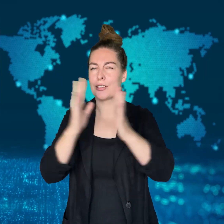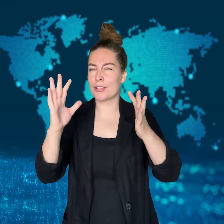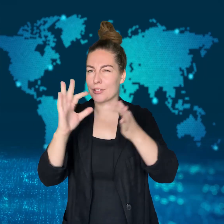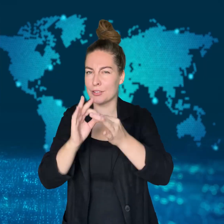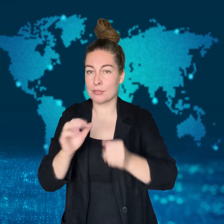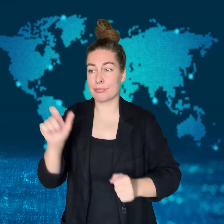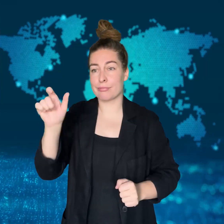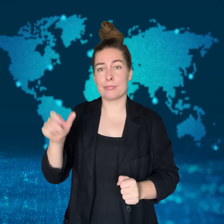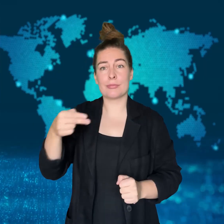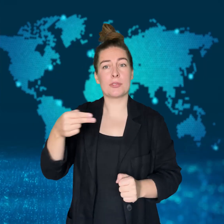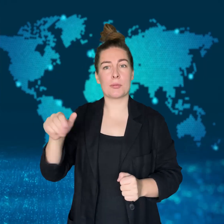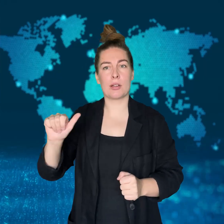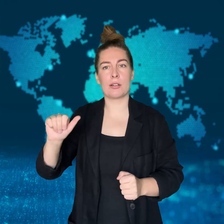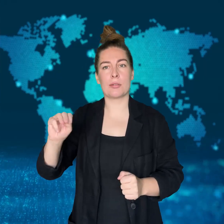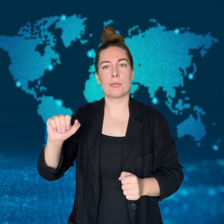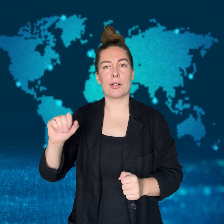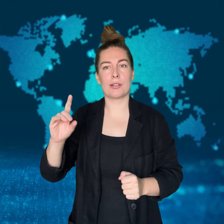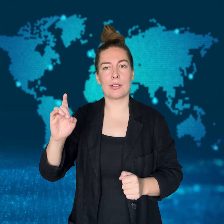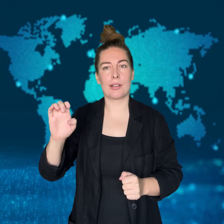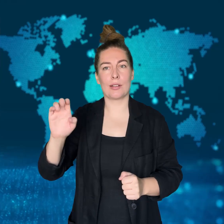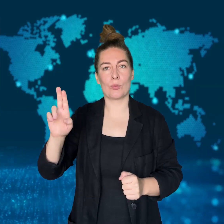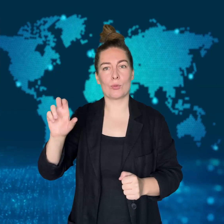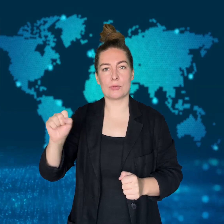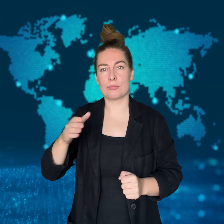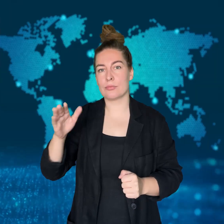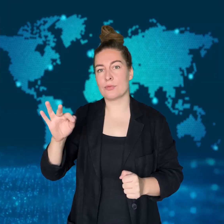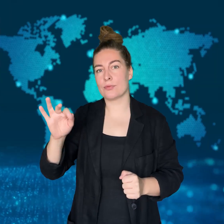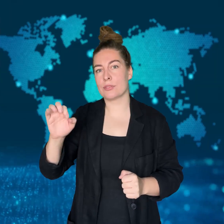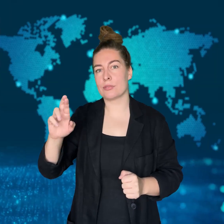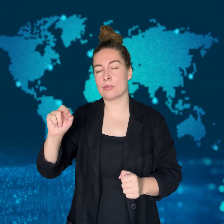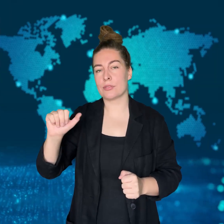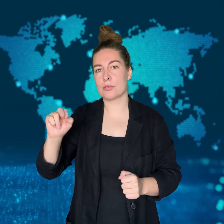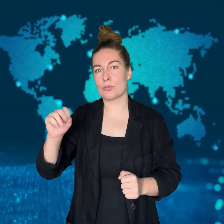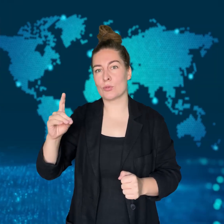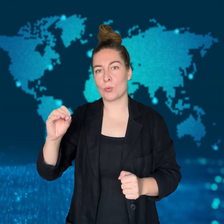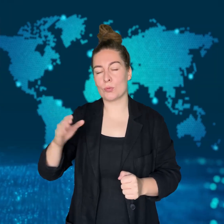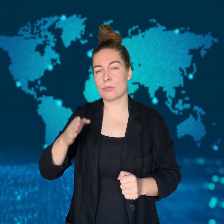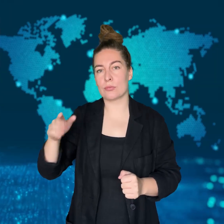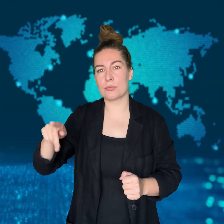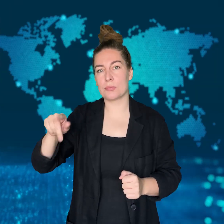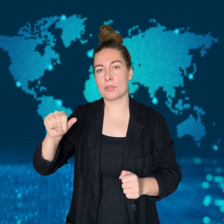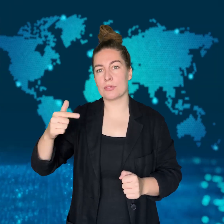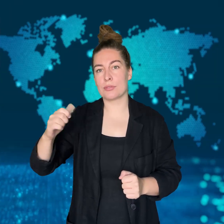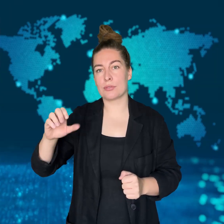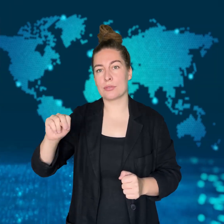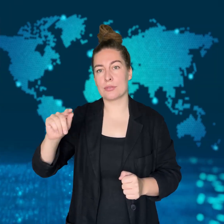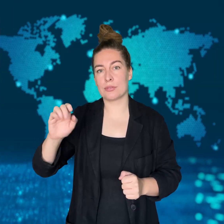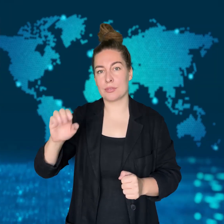"offending religion."